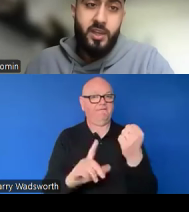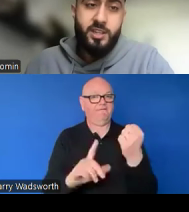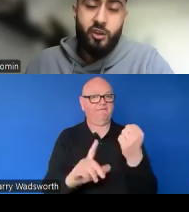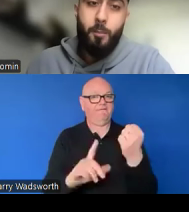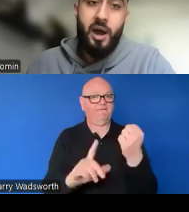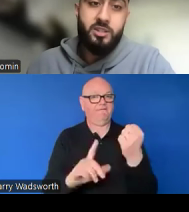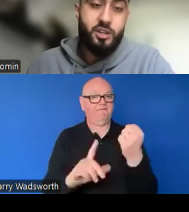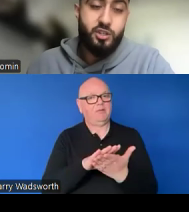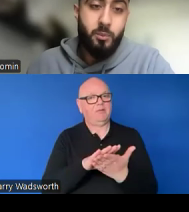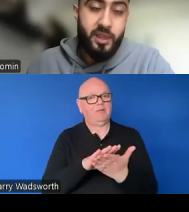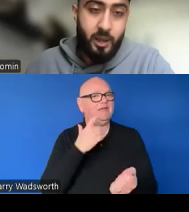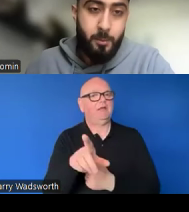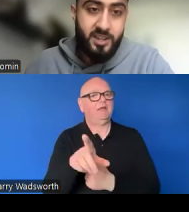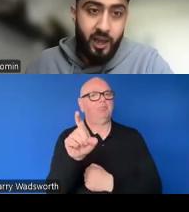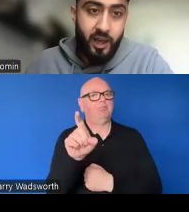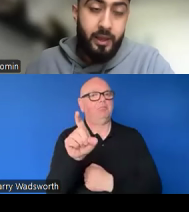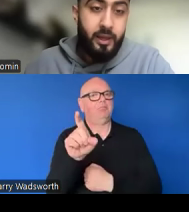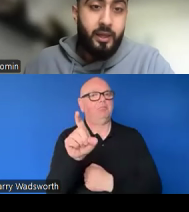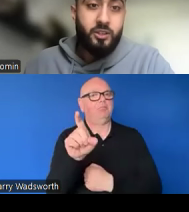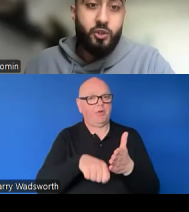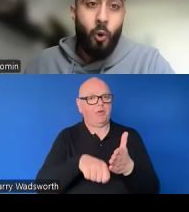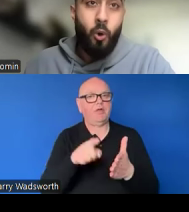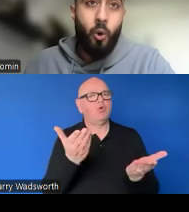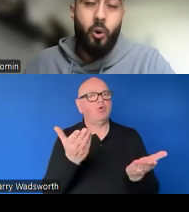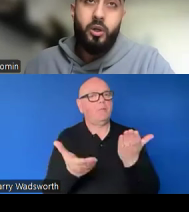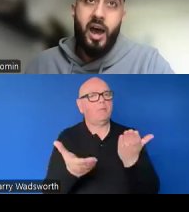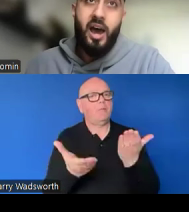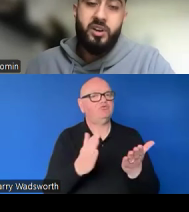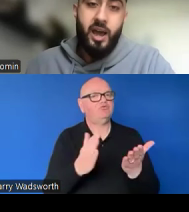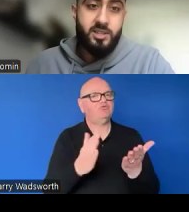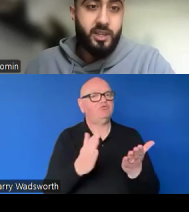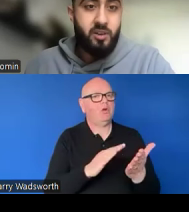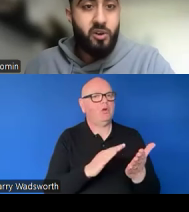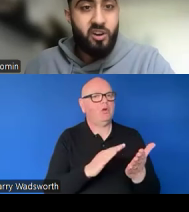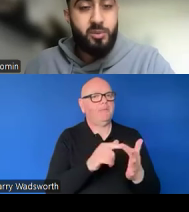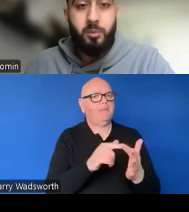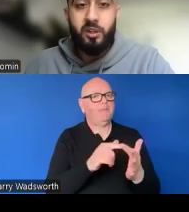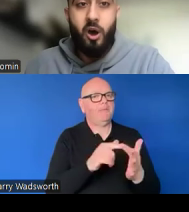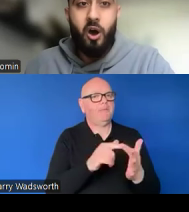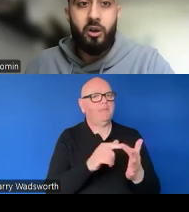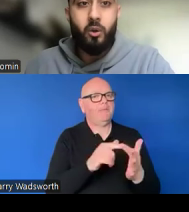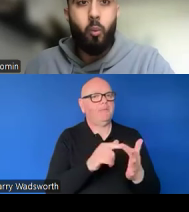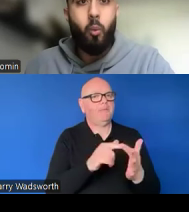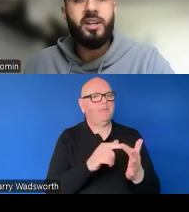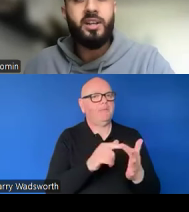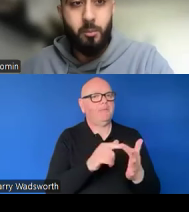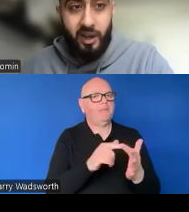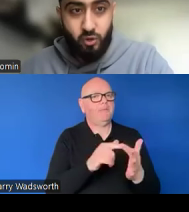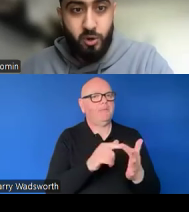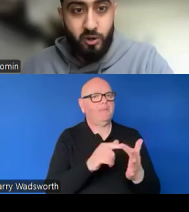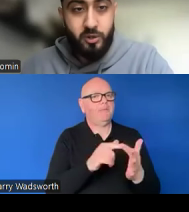This in comparison to something like Meta, you're advertising in front of people that aren't wanting to buy your product.